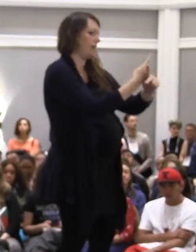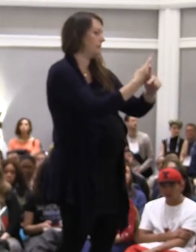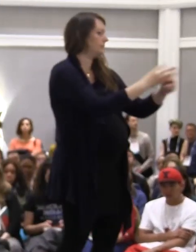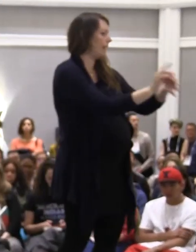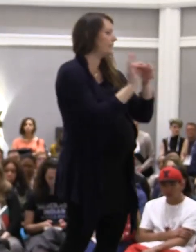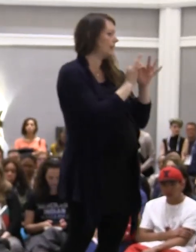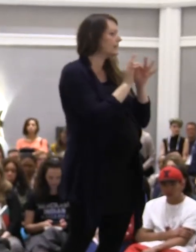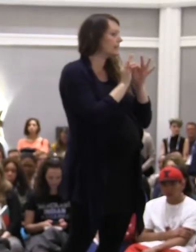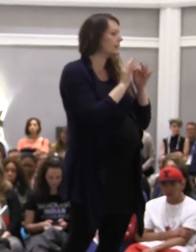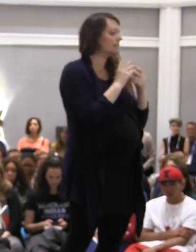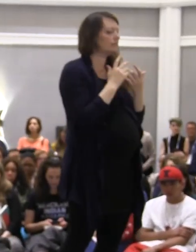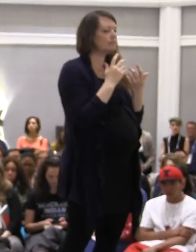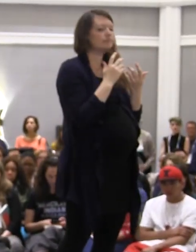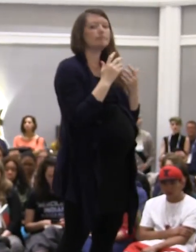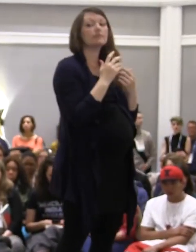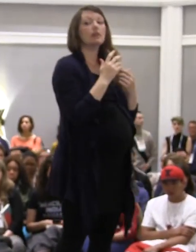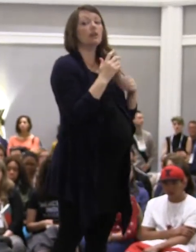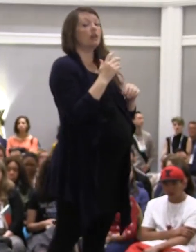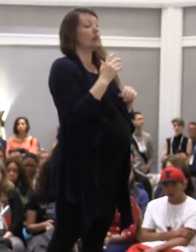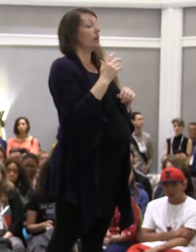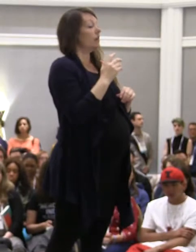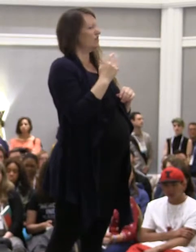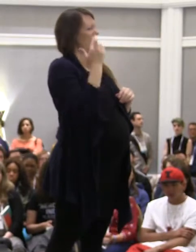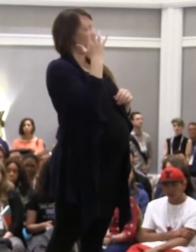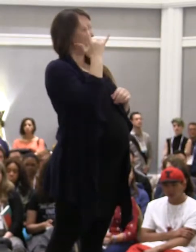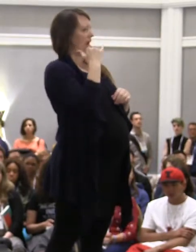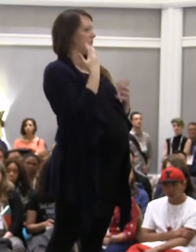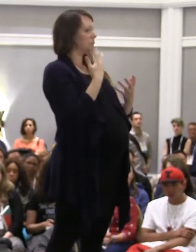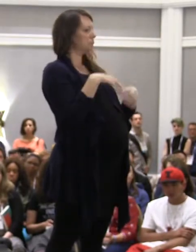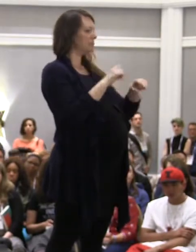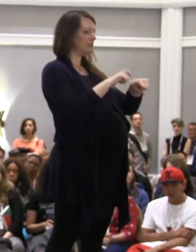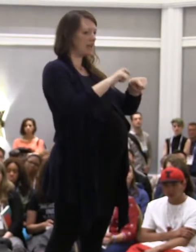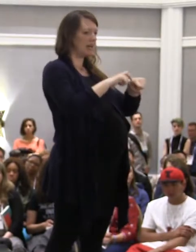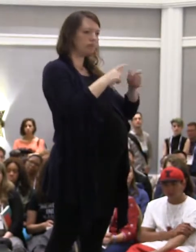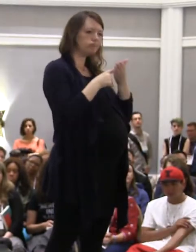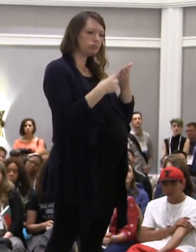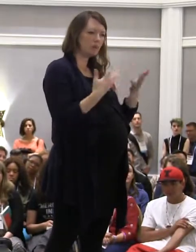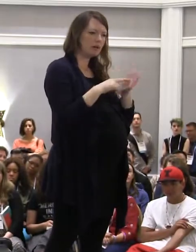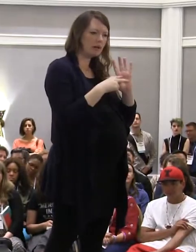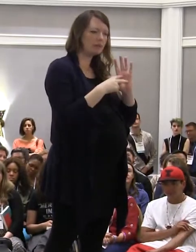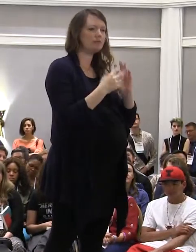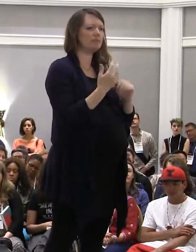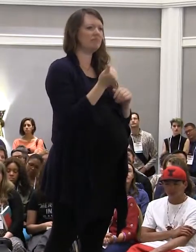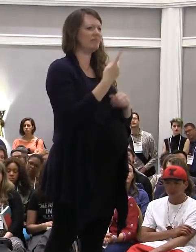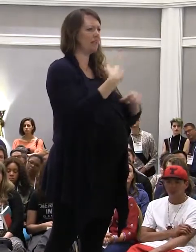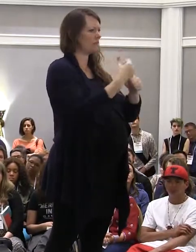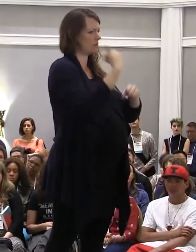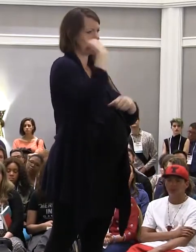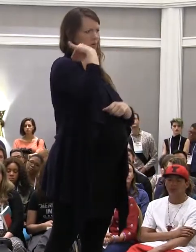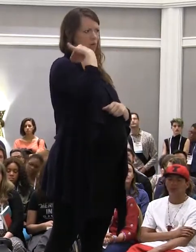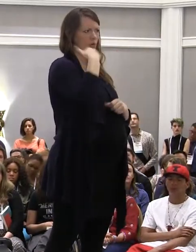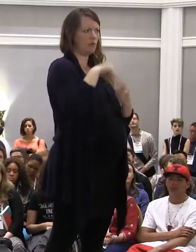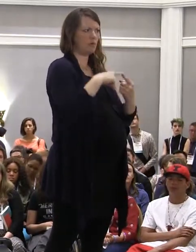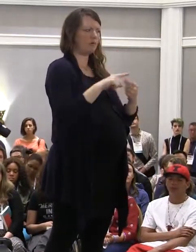The reason why we are taking this time to really talk about what it is, is because some years ago, when we first introduced it